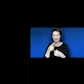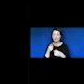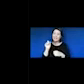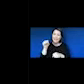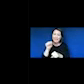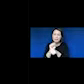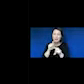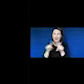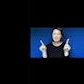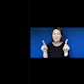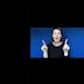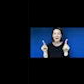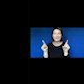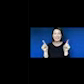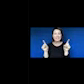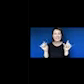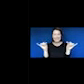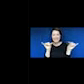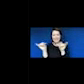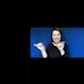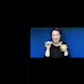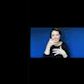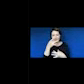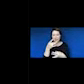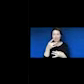to him, and similar goals with being in an athletic setting.